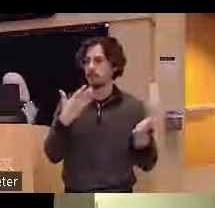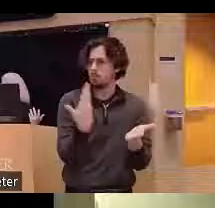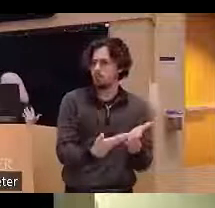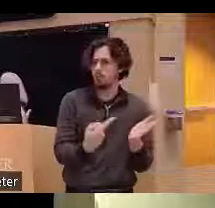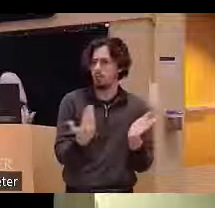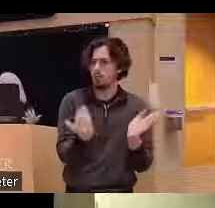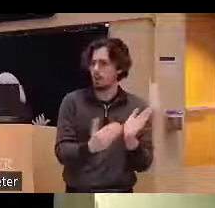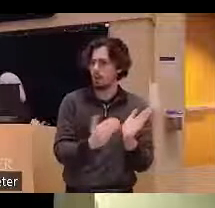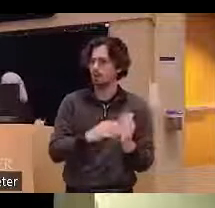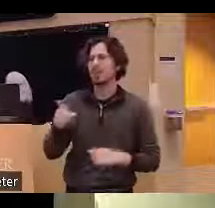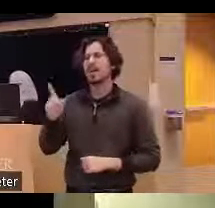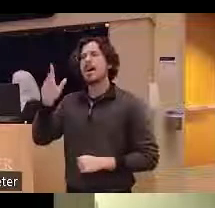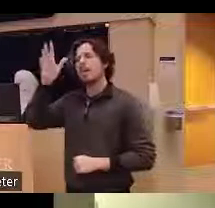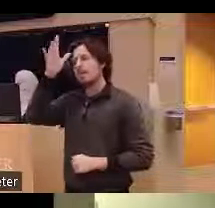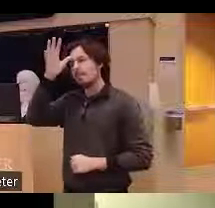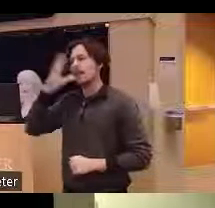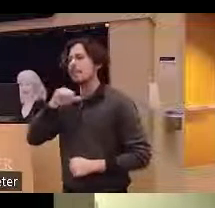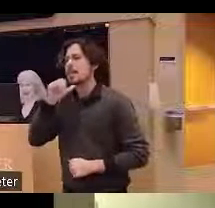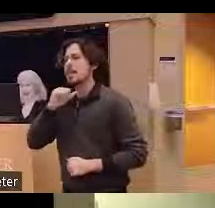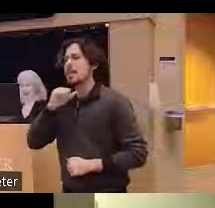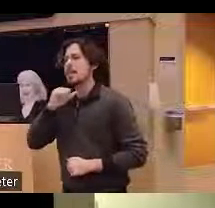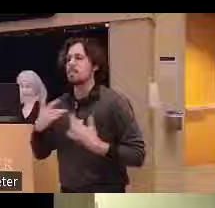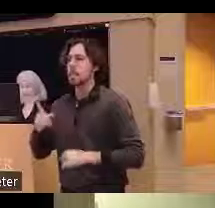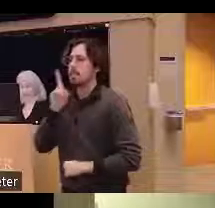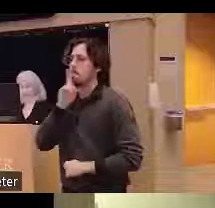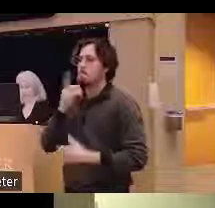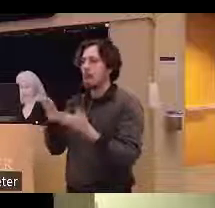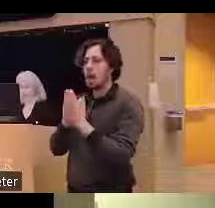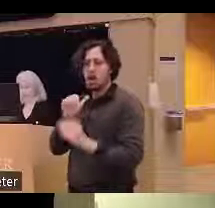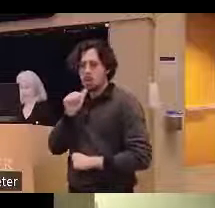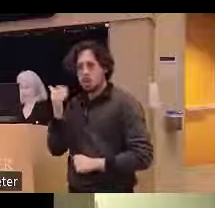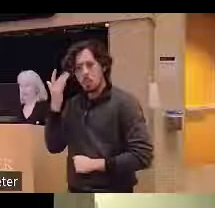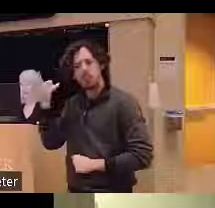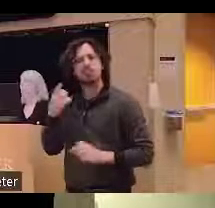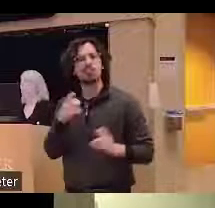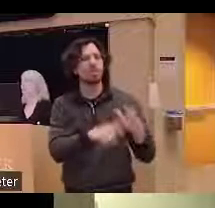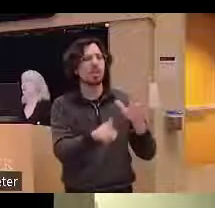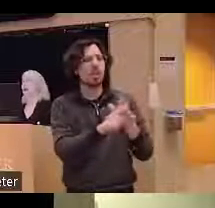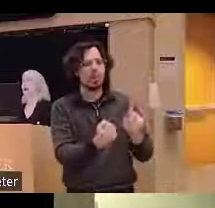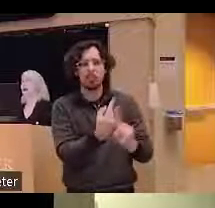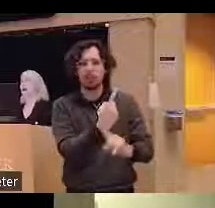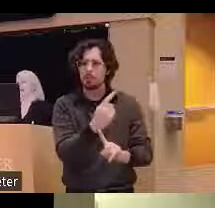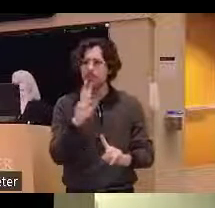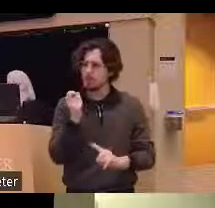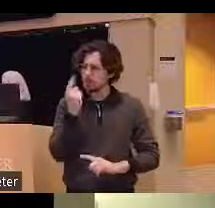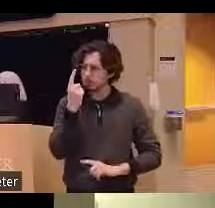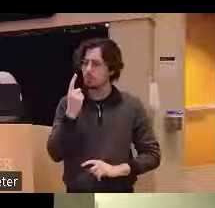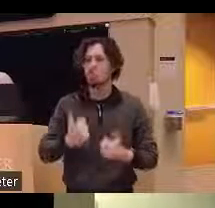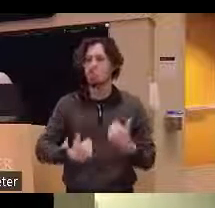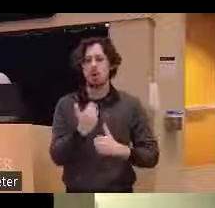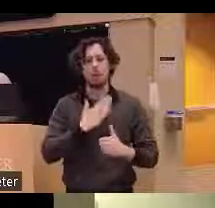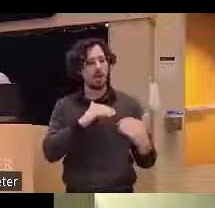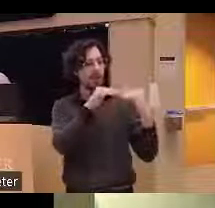can occur randomly um in the population but what most of my colleagues said who are men was well